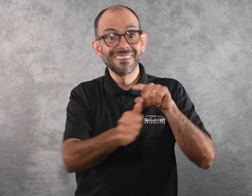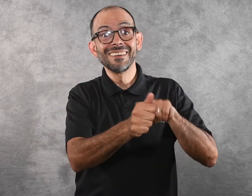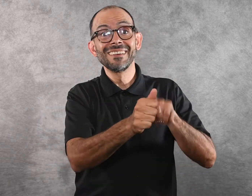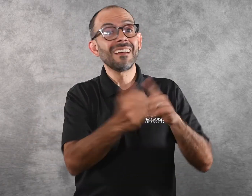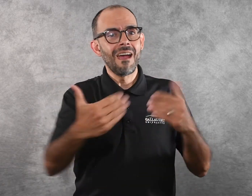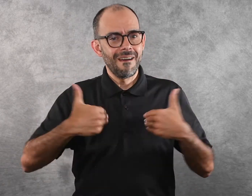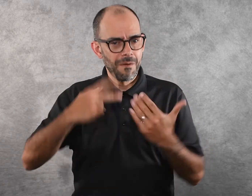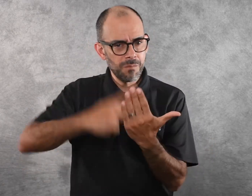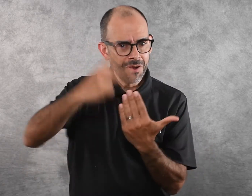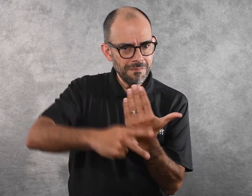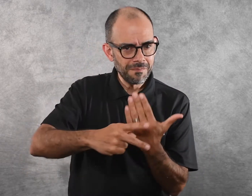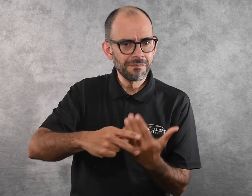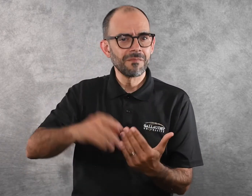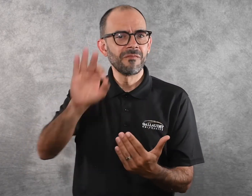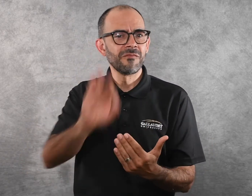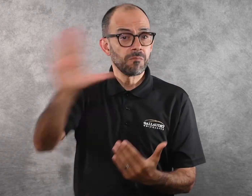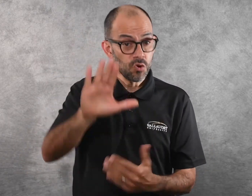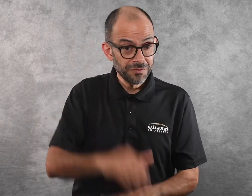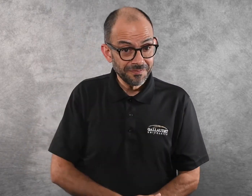administer Fulbright programs.